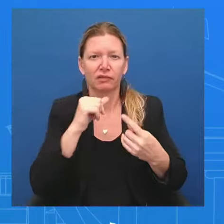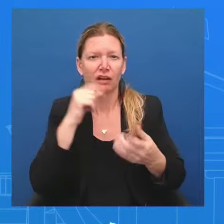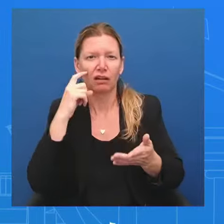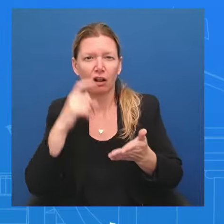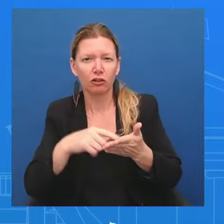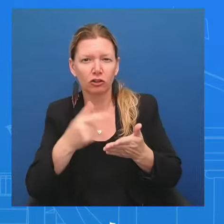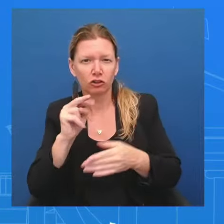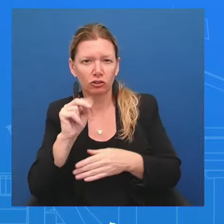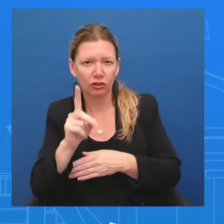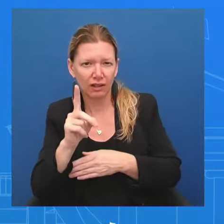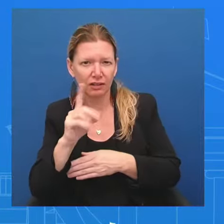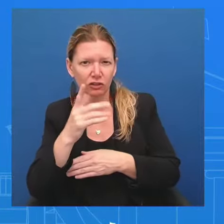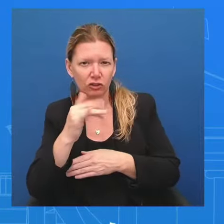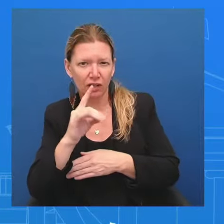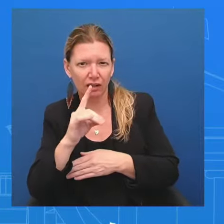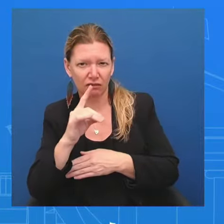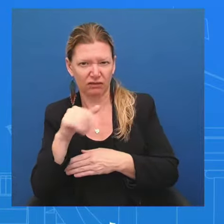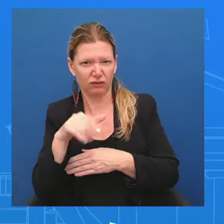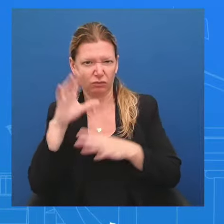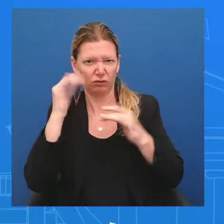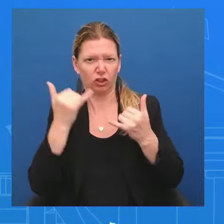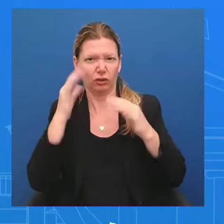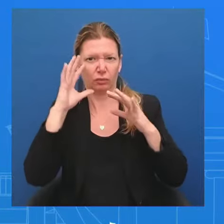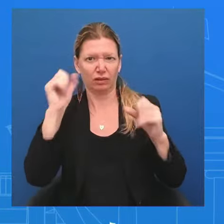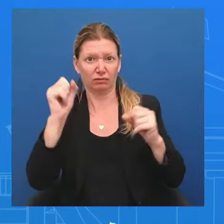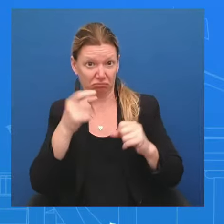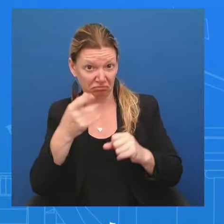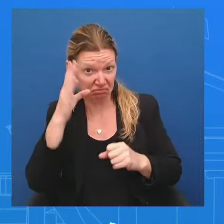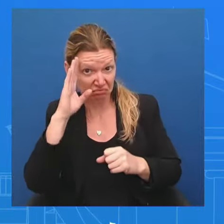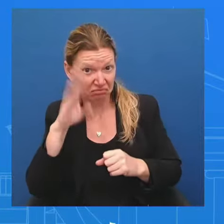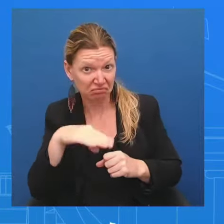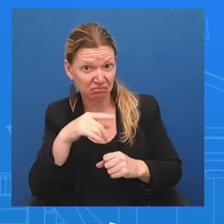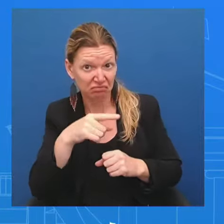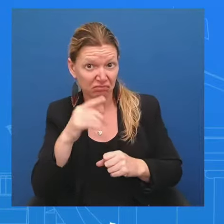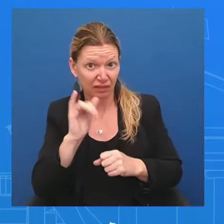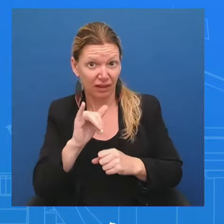The Press: Thank you. On Georgia, today, the ruling party in Georgia overruled